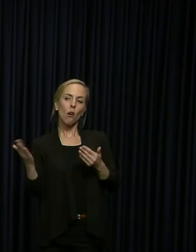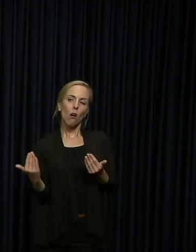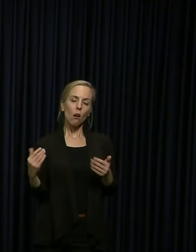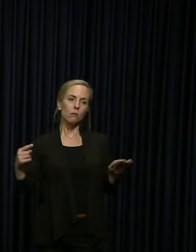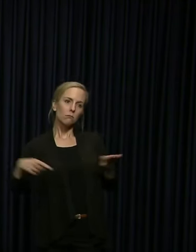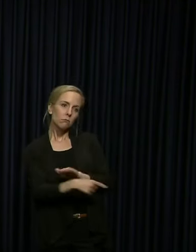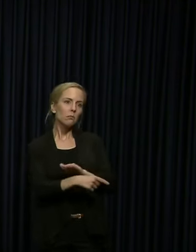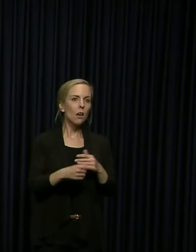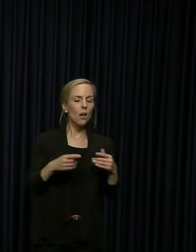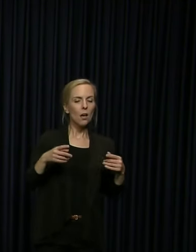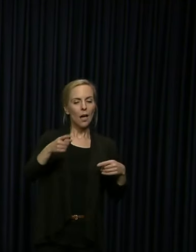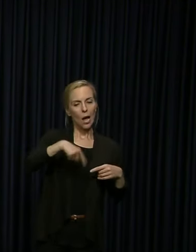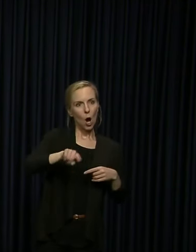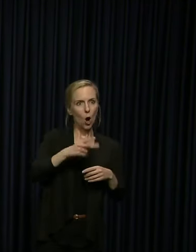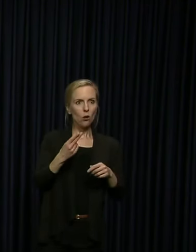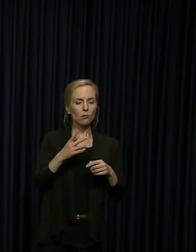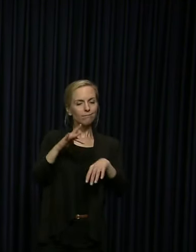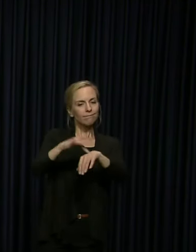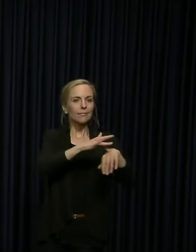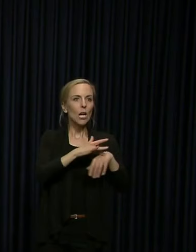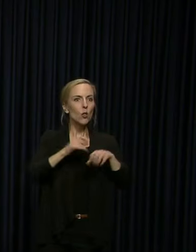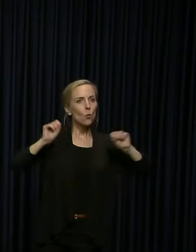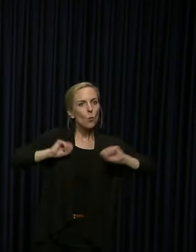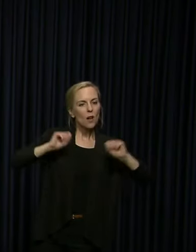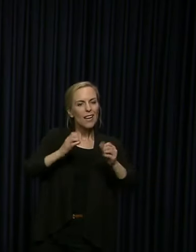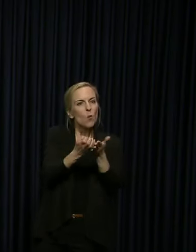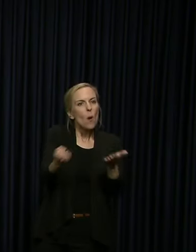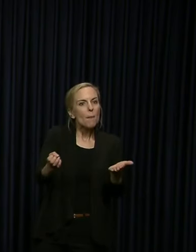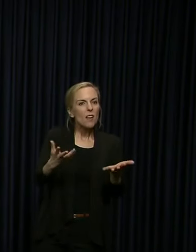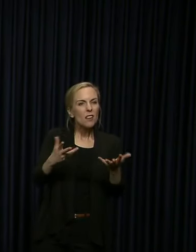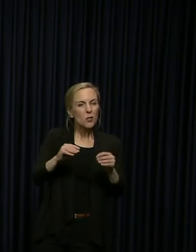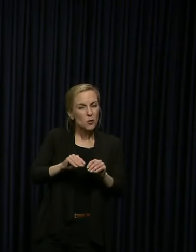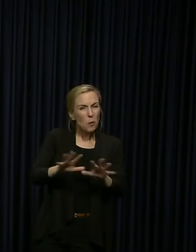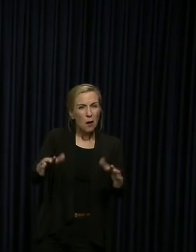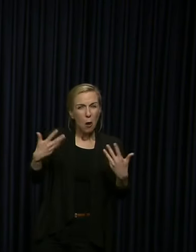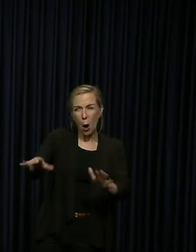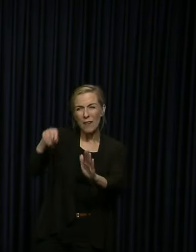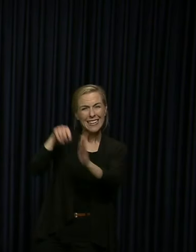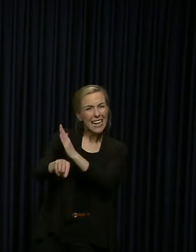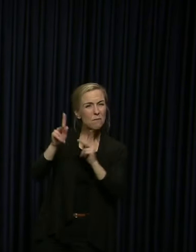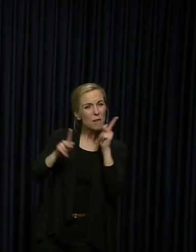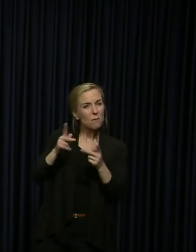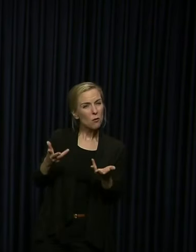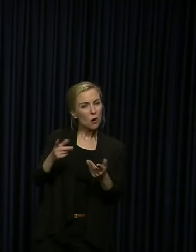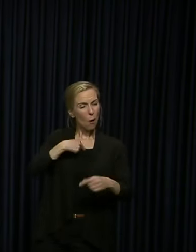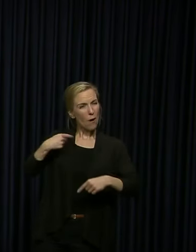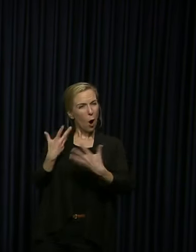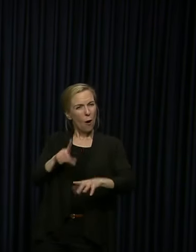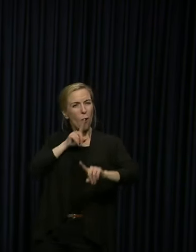SPREAD. AND LAST, YOU CAN'T BE PASSING THINGS. IN AND OUT OF THE CAR.